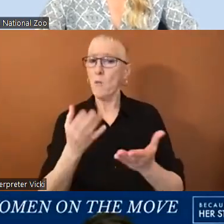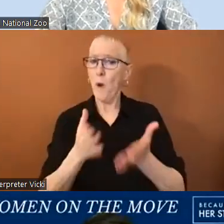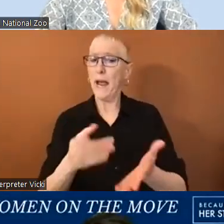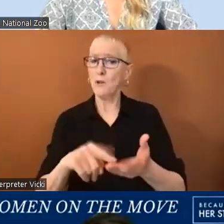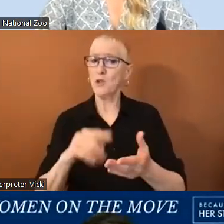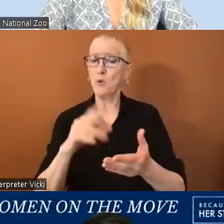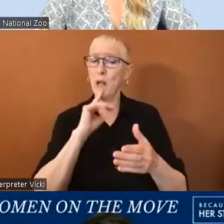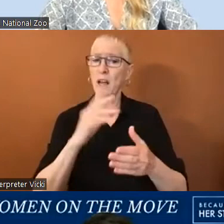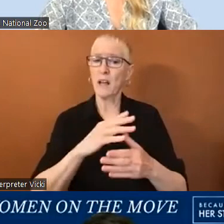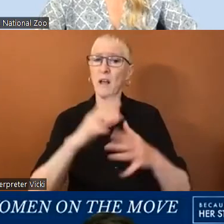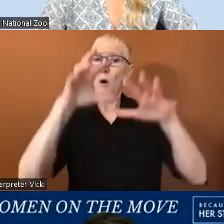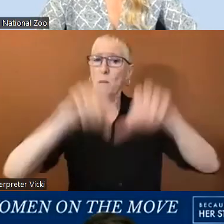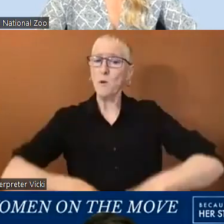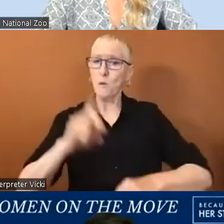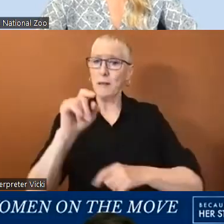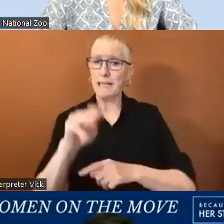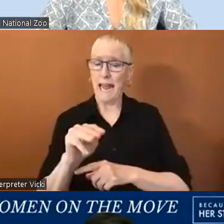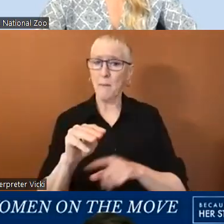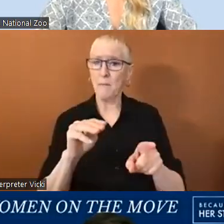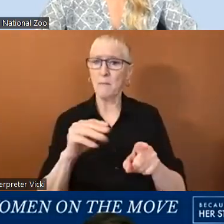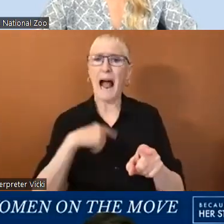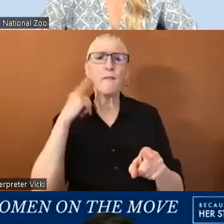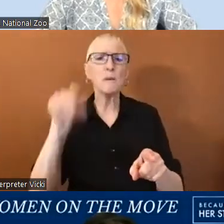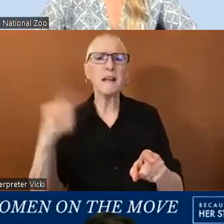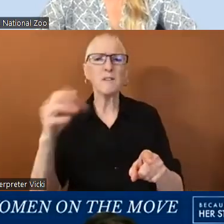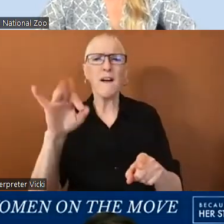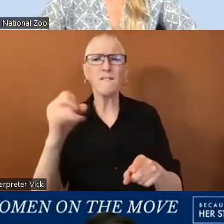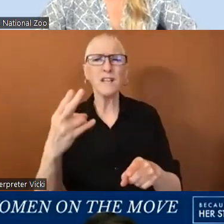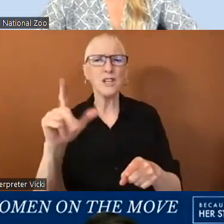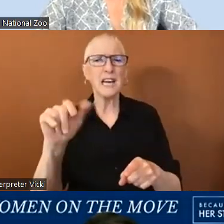um but I have actually heard of something called a "fish ladder" could you talk about that a little bit?